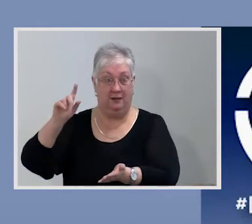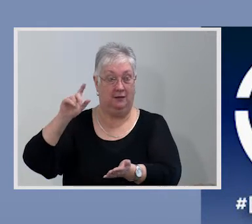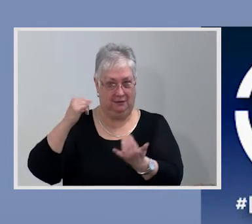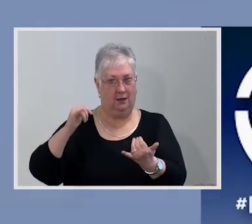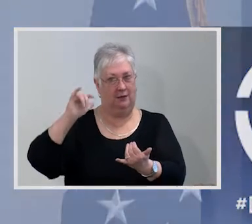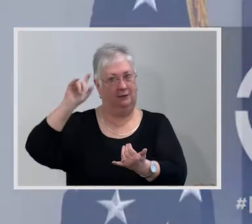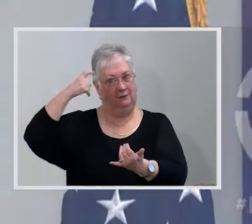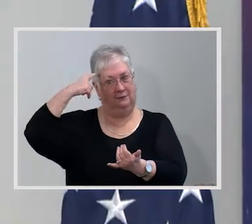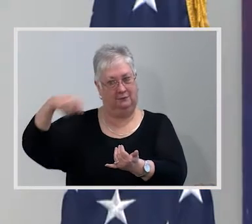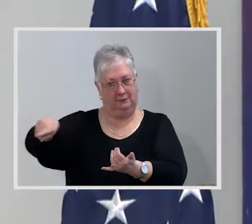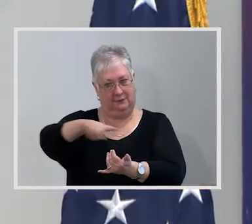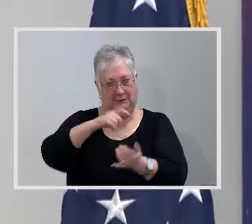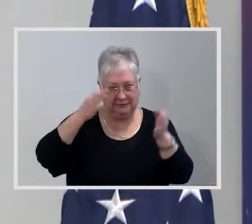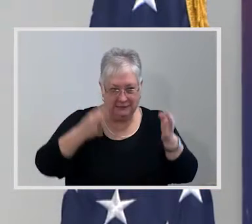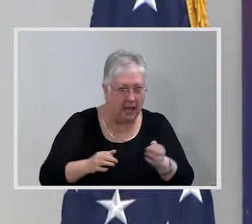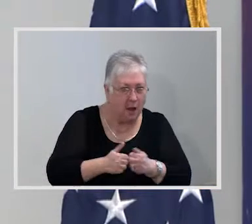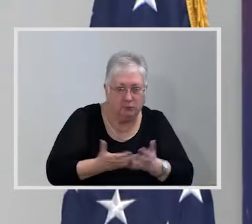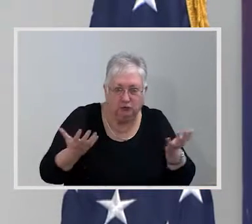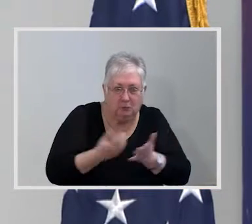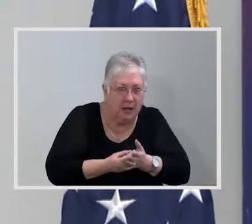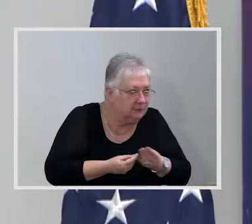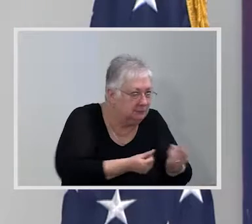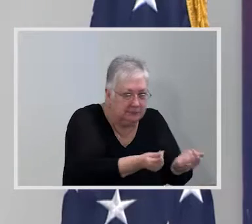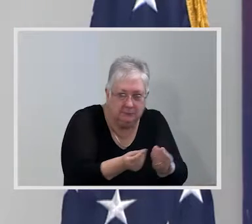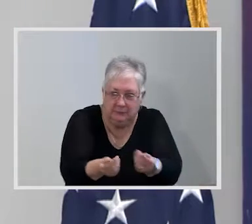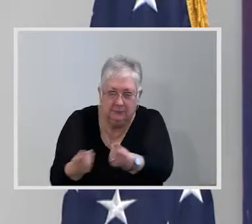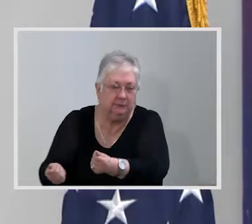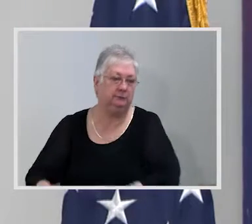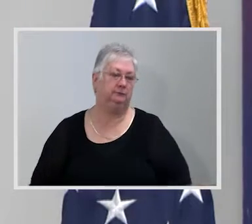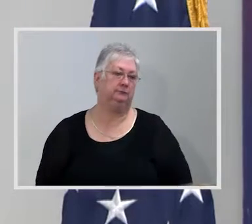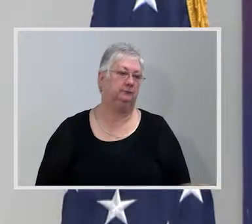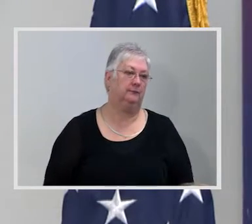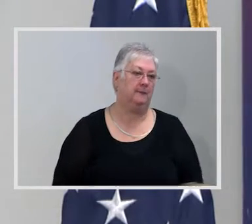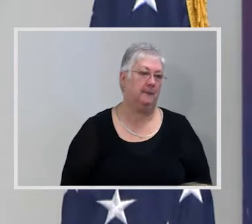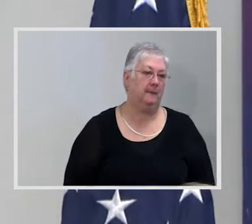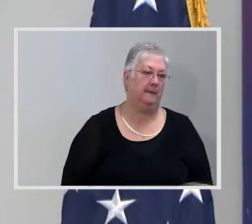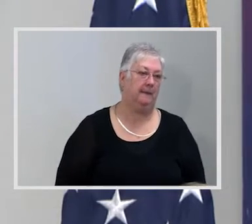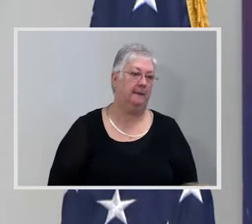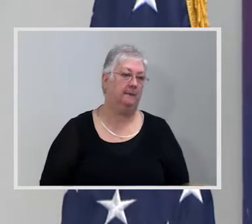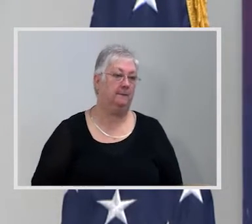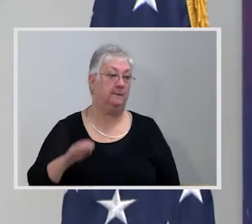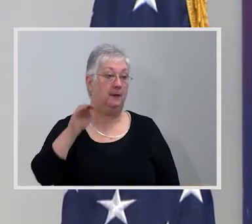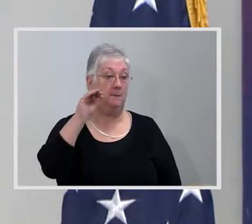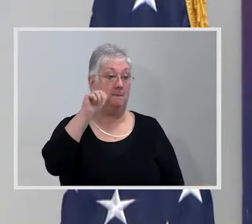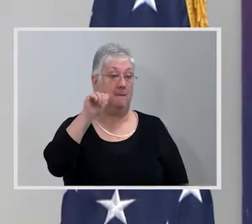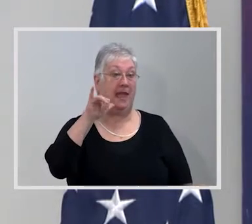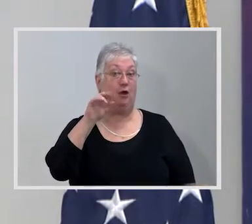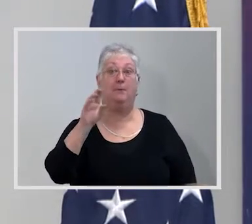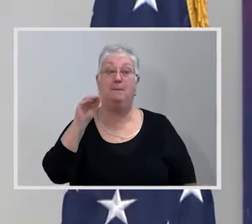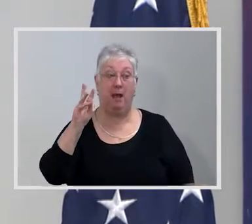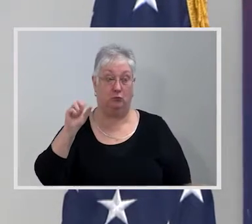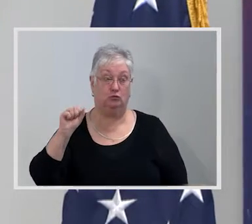BOWSER DID -- AND I'M ESPECIALLY PLEASED ABOUT THAT -- IS THAT SHE HAS MORE ALIGNED THE DISTRICT'S BUDGET OFFICE WITH OUR PERFORMANCE OFFICE.